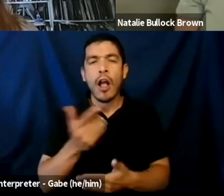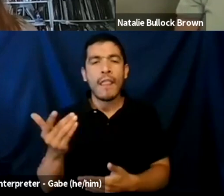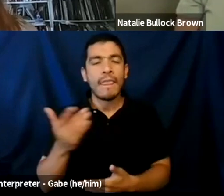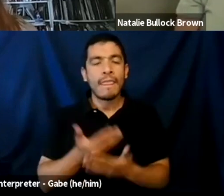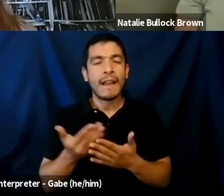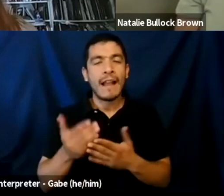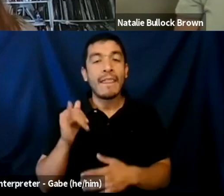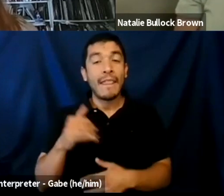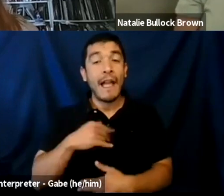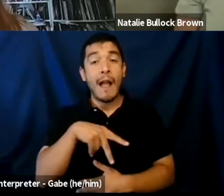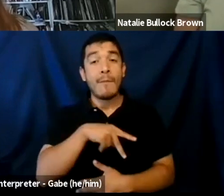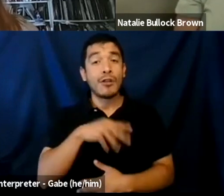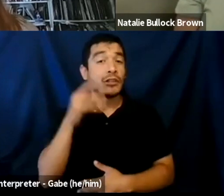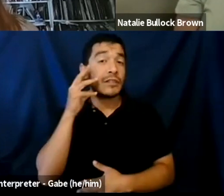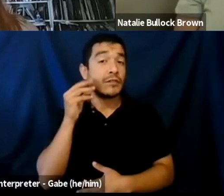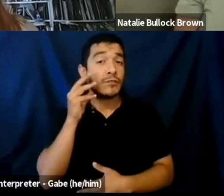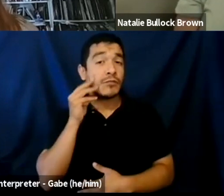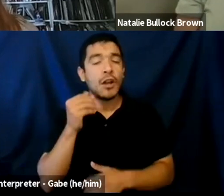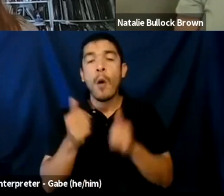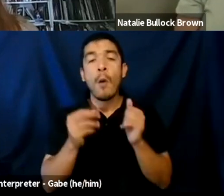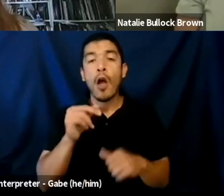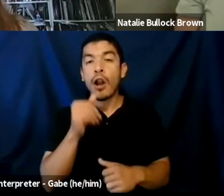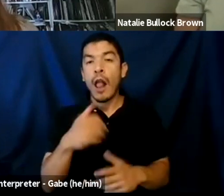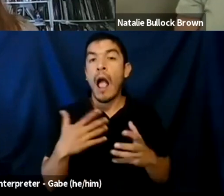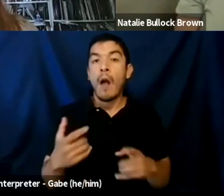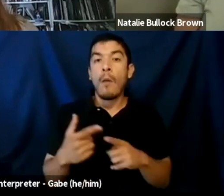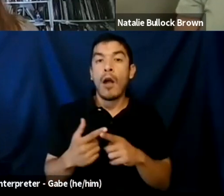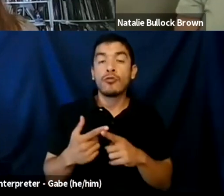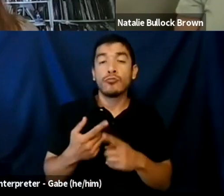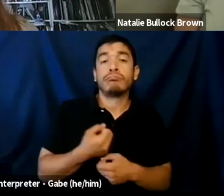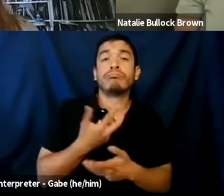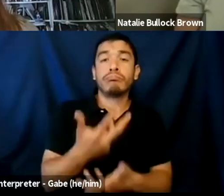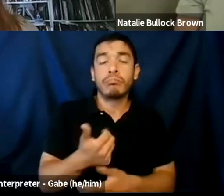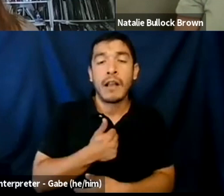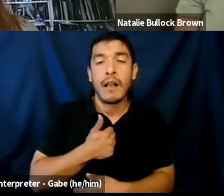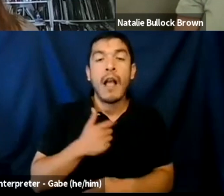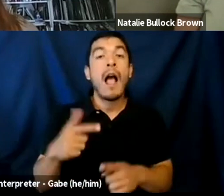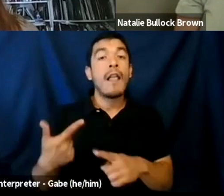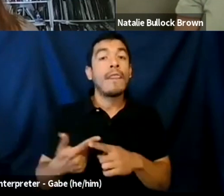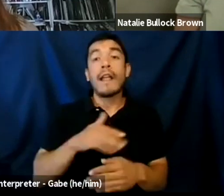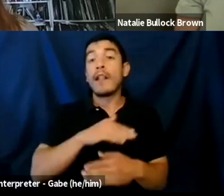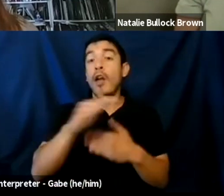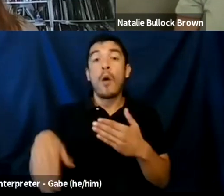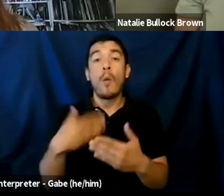Which is whether or not I wanted to share something, then the whole concept of safety was coming up.